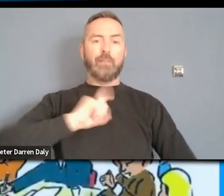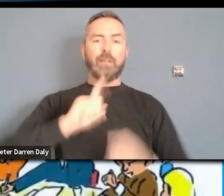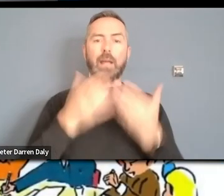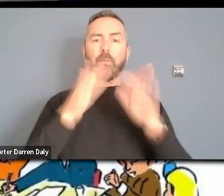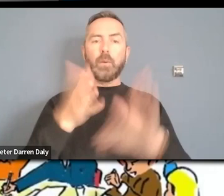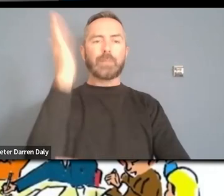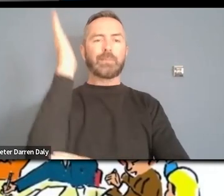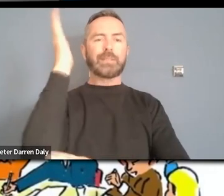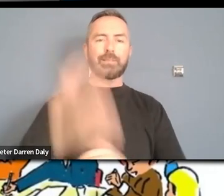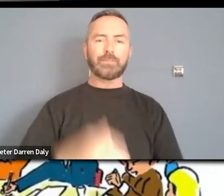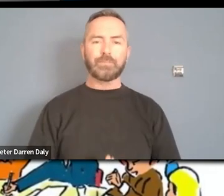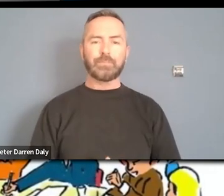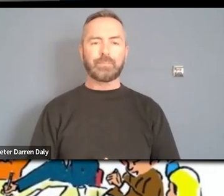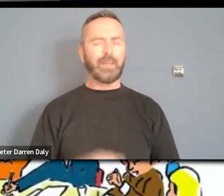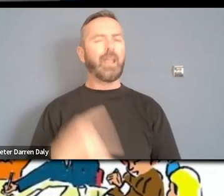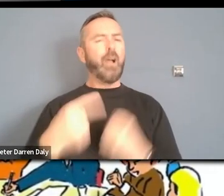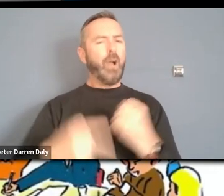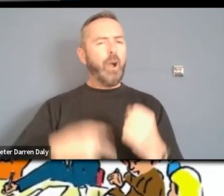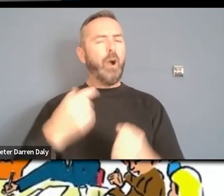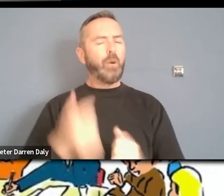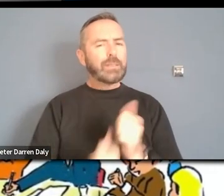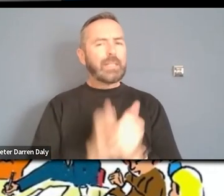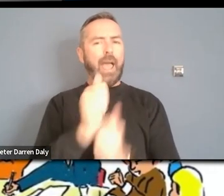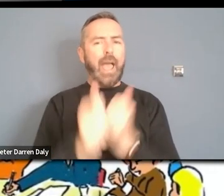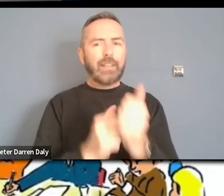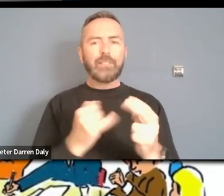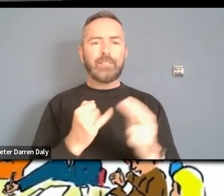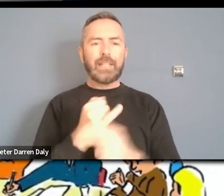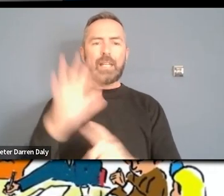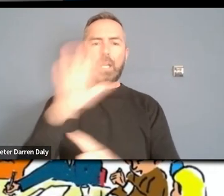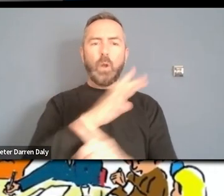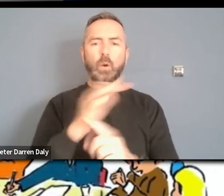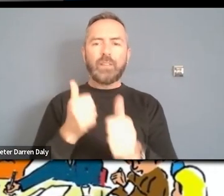I was always very active in my local advocacy group and I am also the